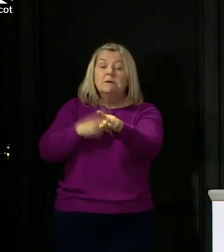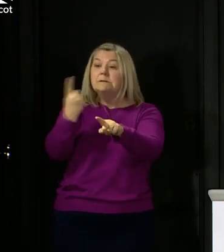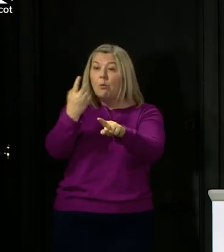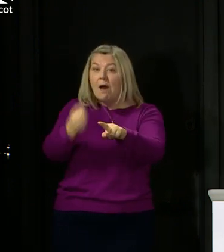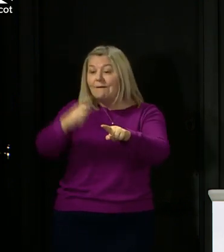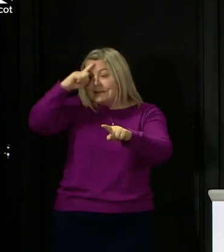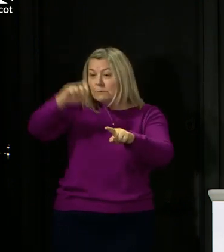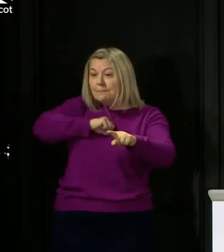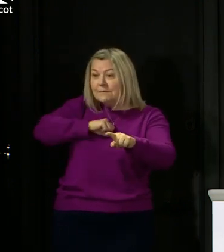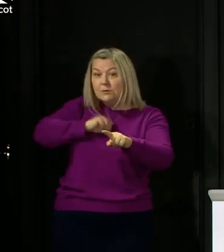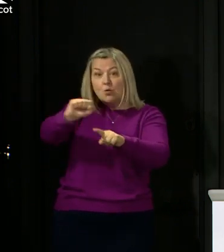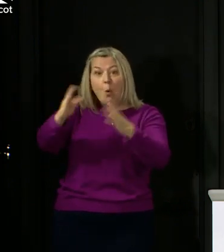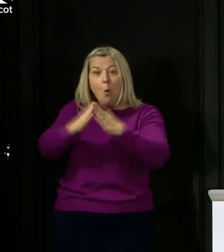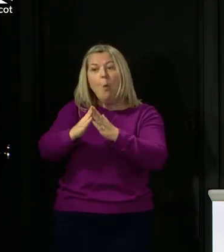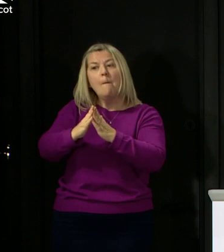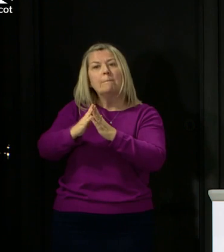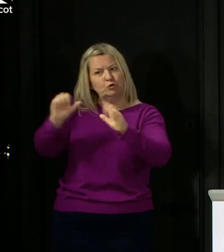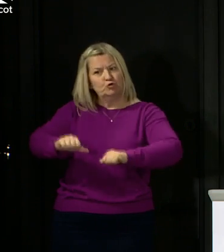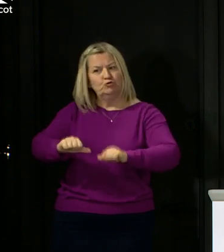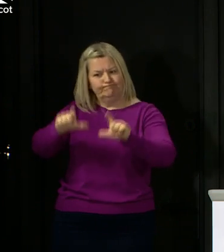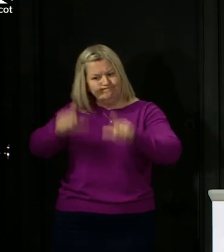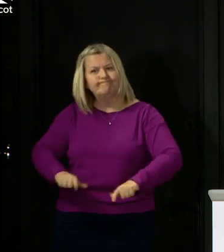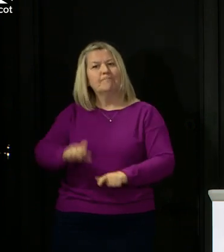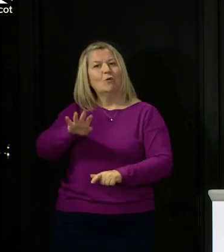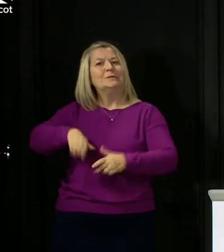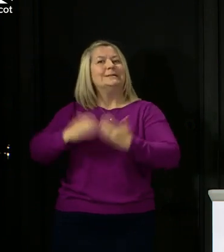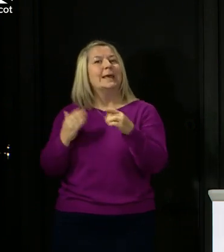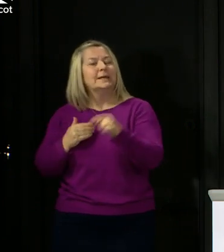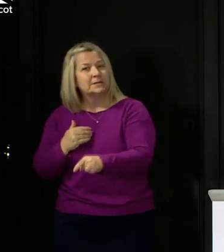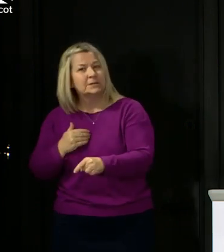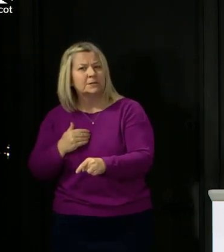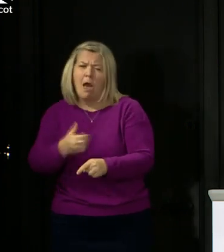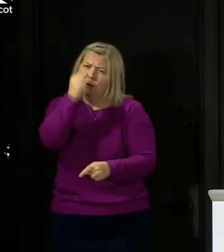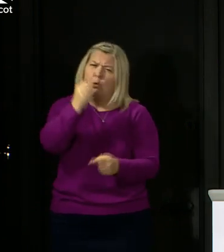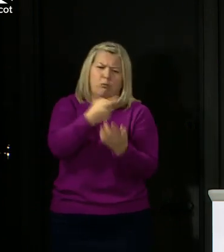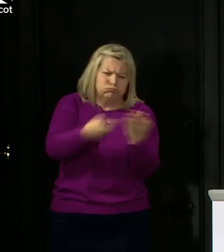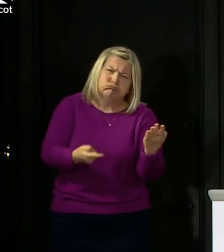I know that these restrictions continue to be extremely tough. And I know that hearing